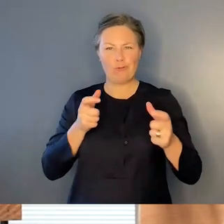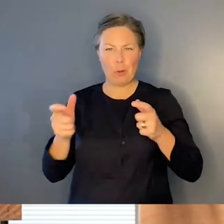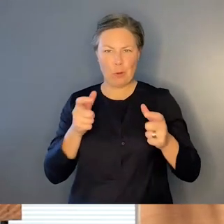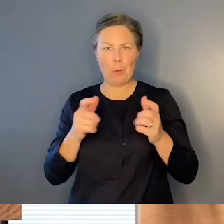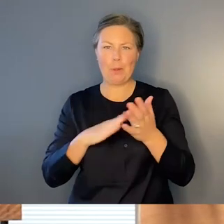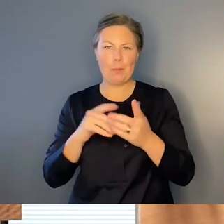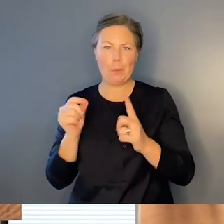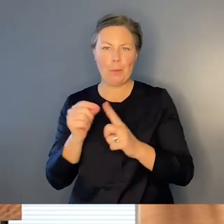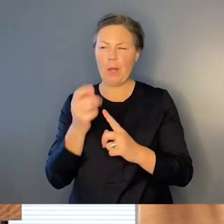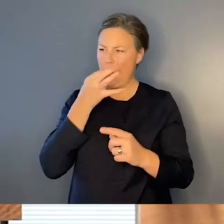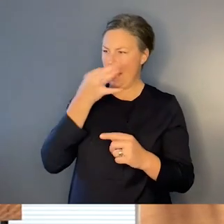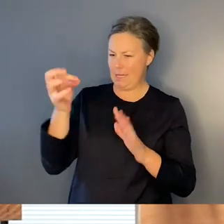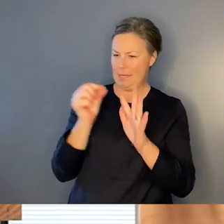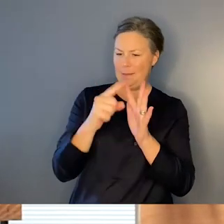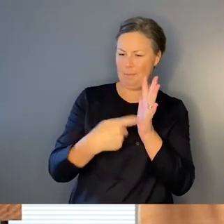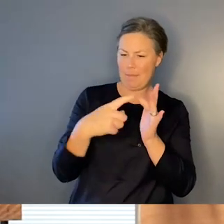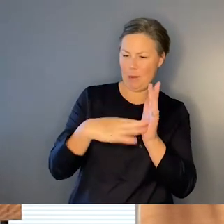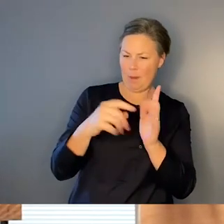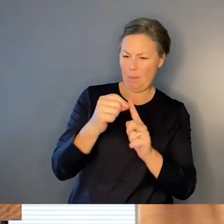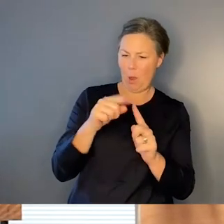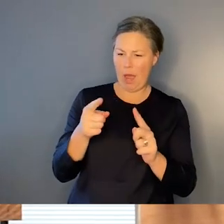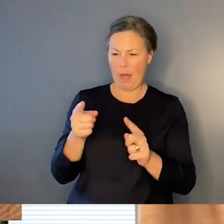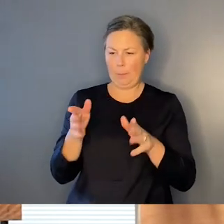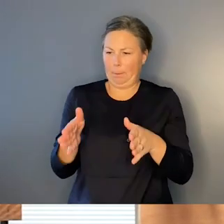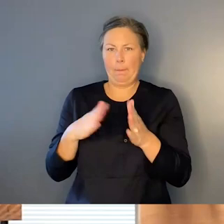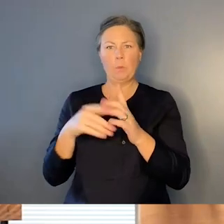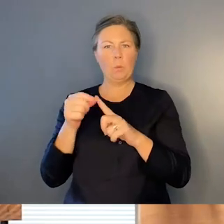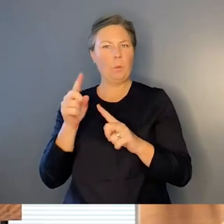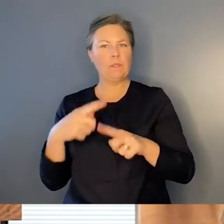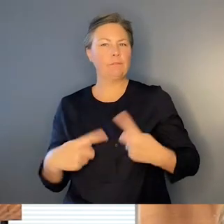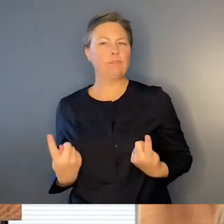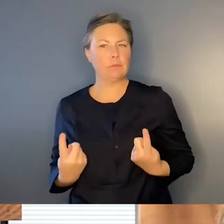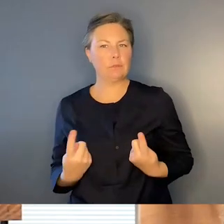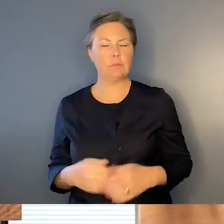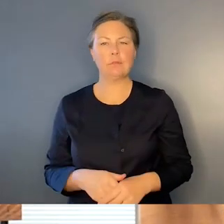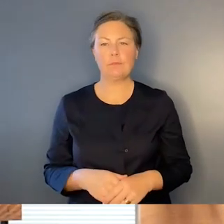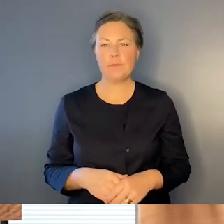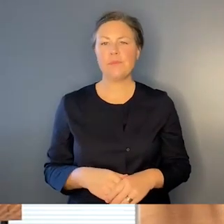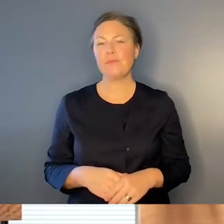So, Alison, what is the difference between perimenopause and menopause? Thanks Karen.